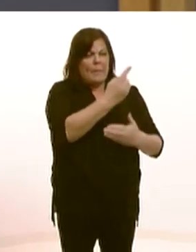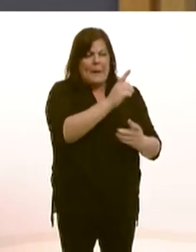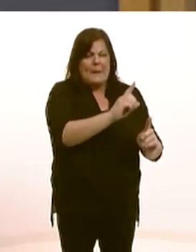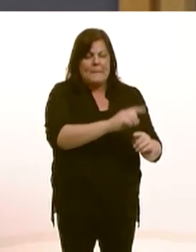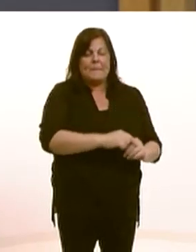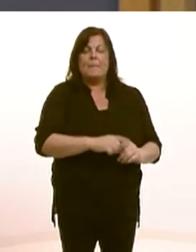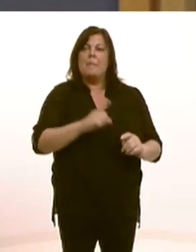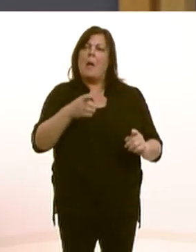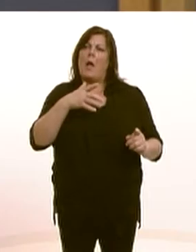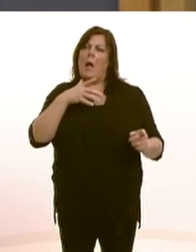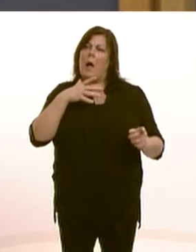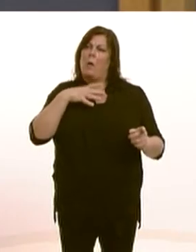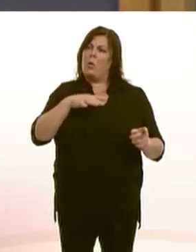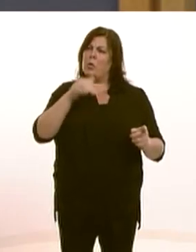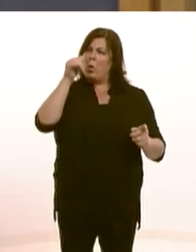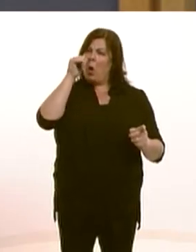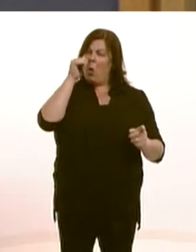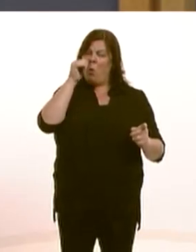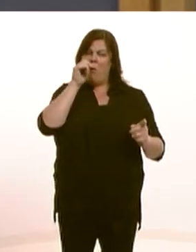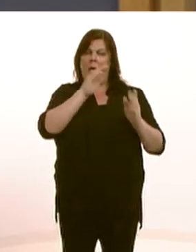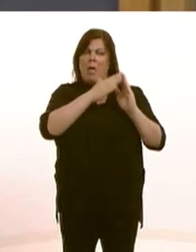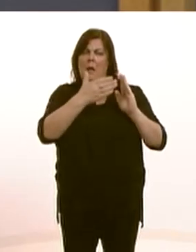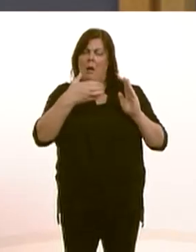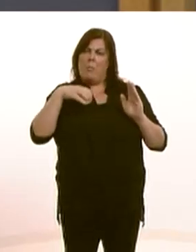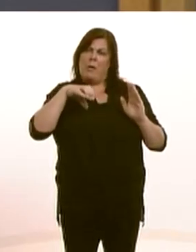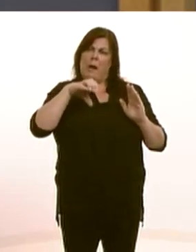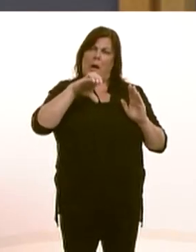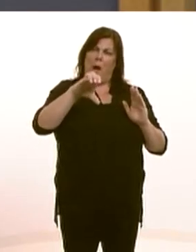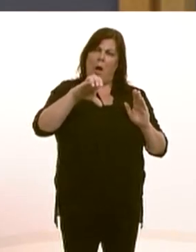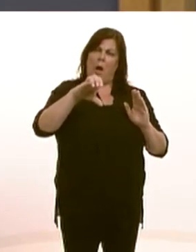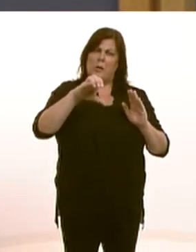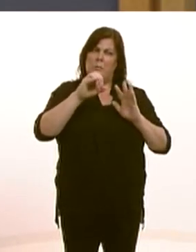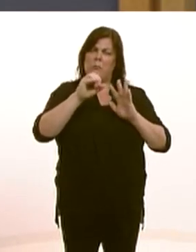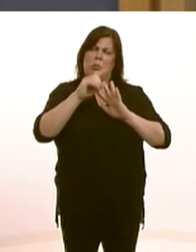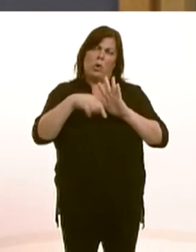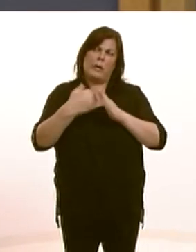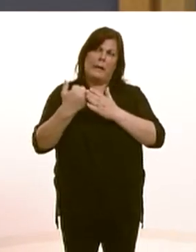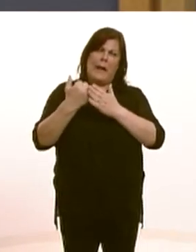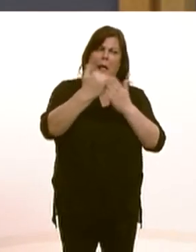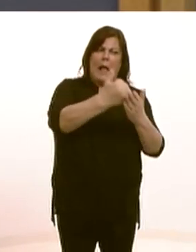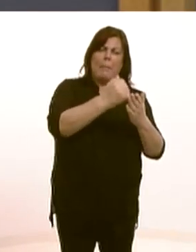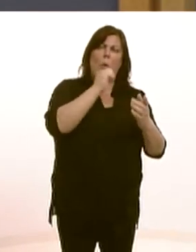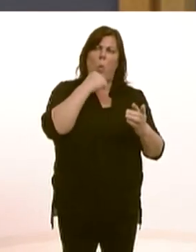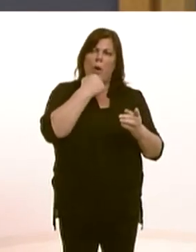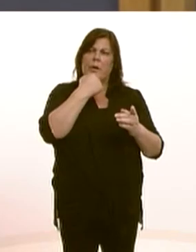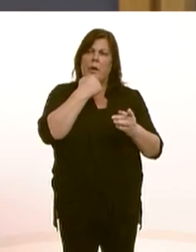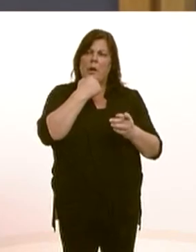Iíd like to know, with the library card scheme, whether that would help. I understand it would also lead to quite a substantial saving for local authorities.